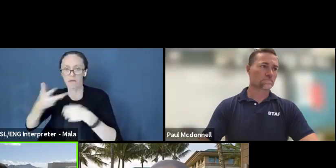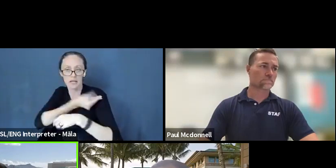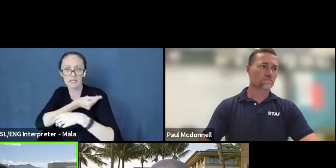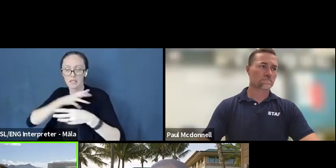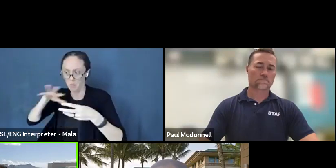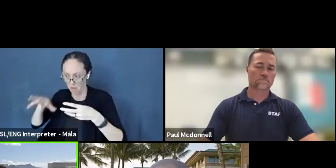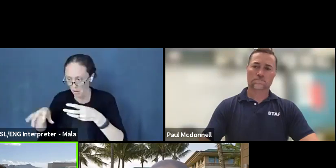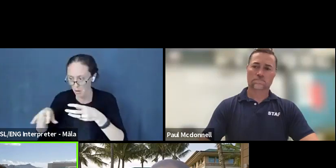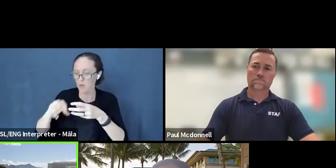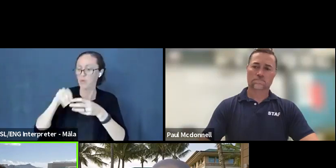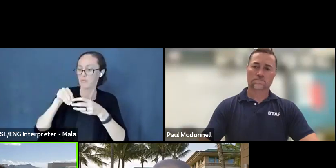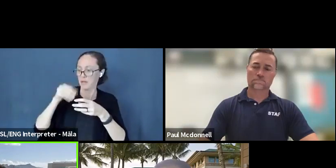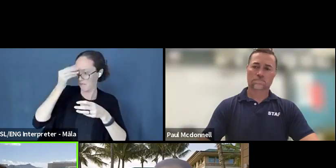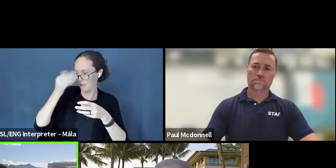project predicted.